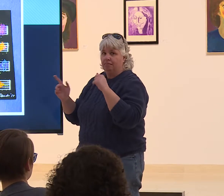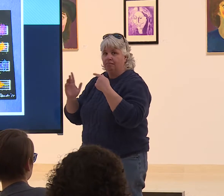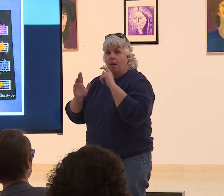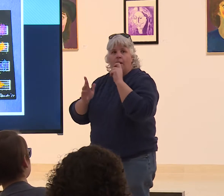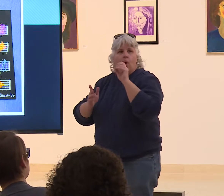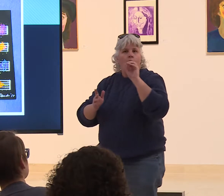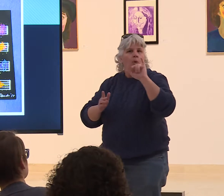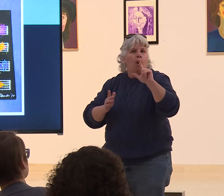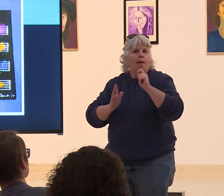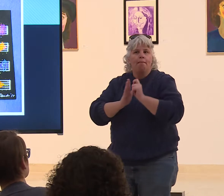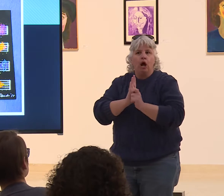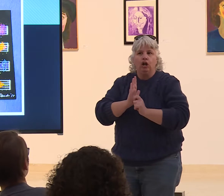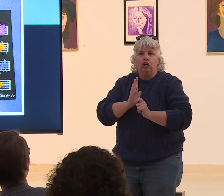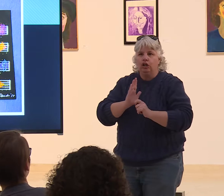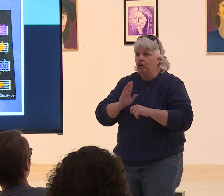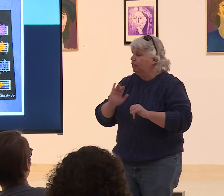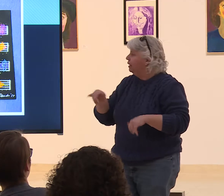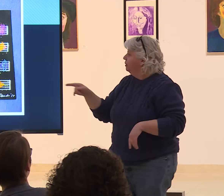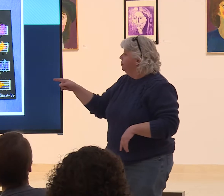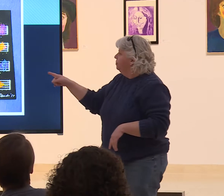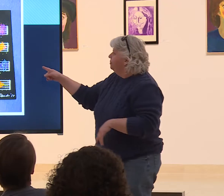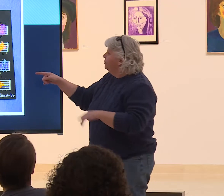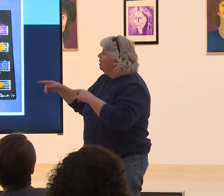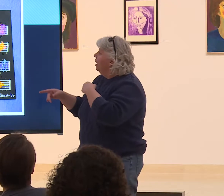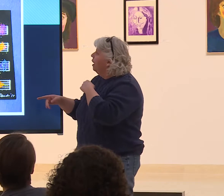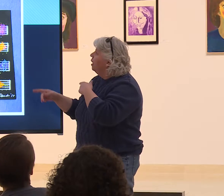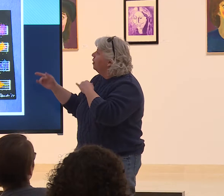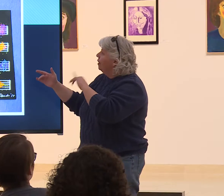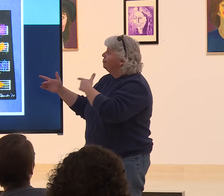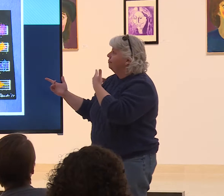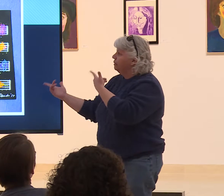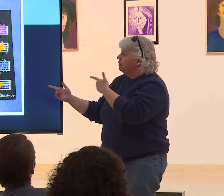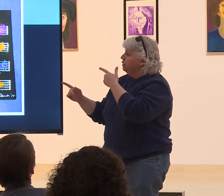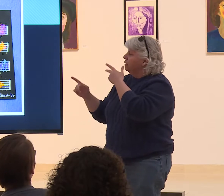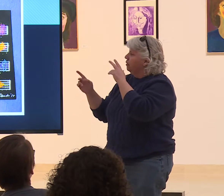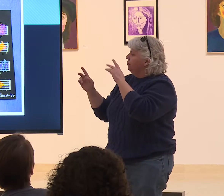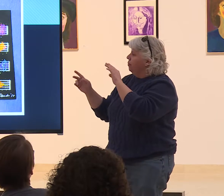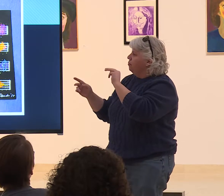but I decided to try my... attempt at other media.